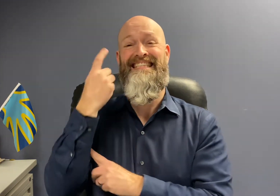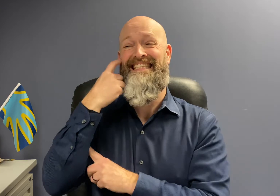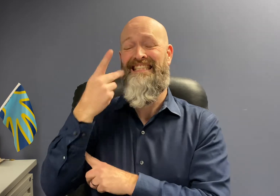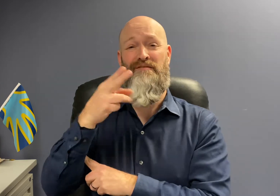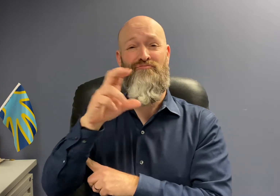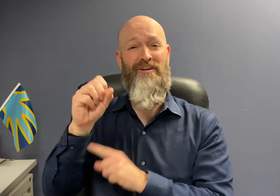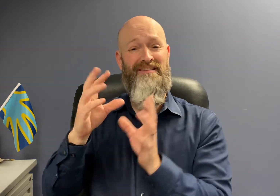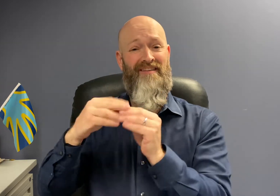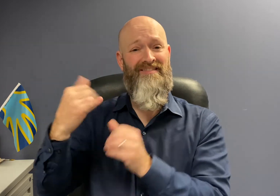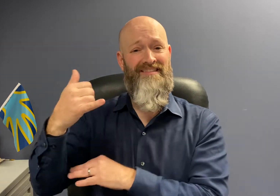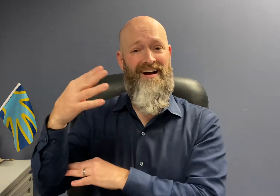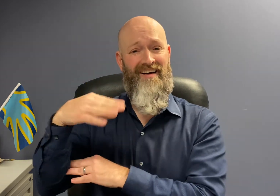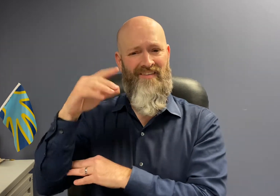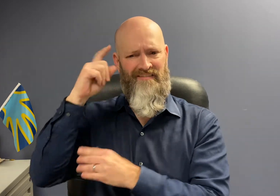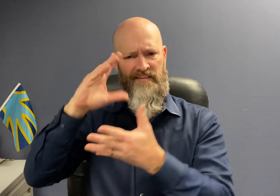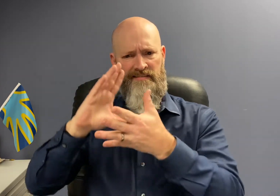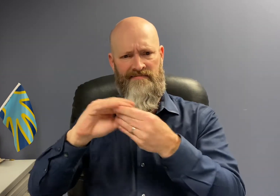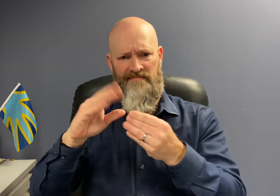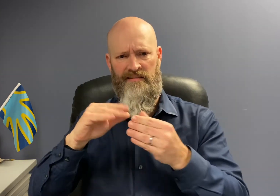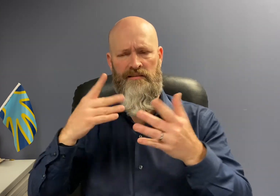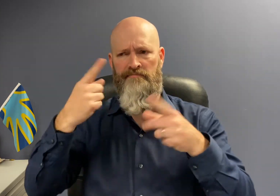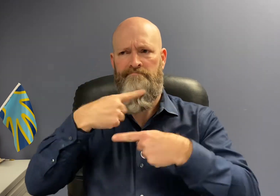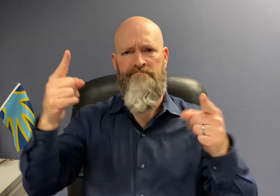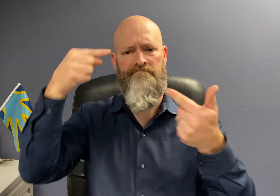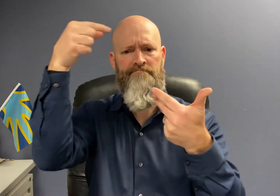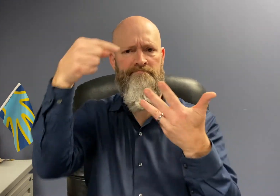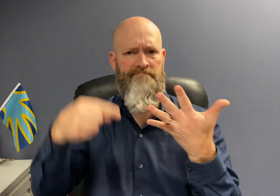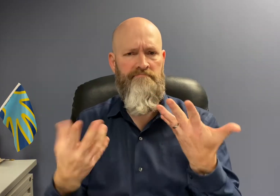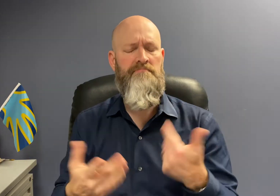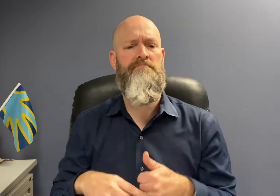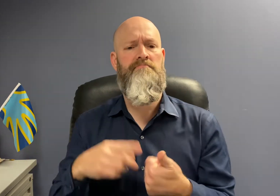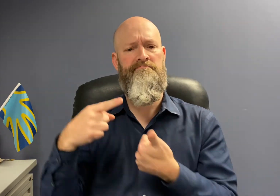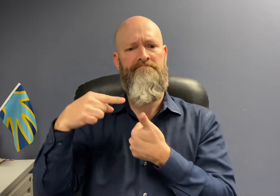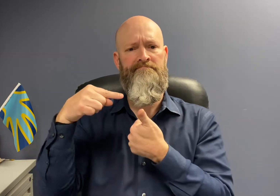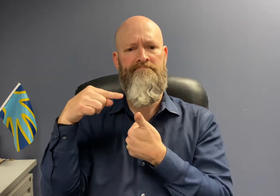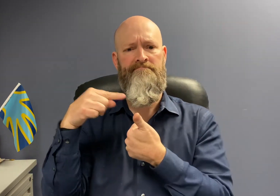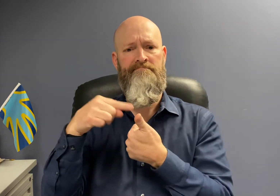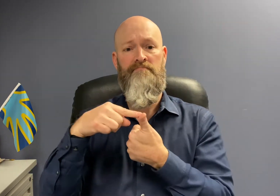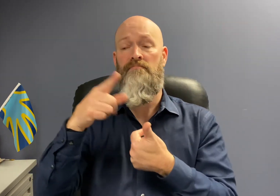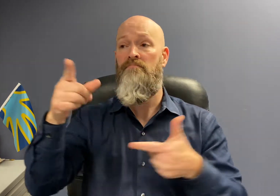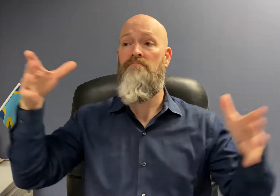In Governor Hogan's recent press conference on the evening of March 12th, he announced some major actions that the state is taking to protect public health. Some of his actions include: